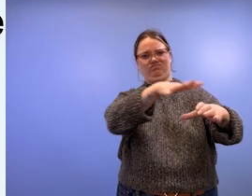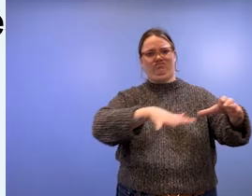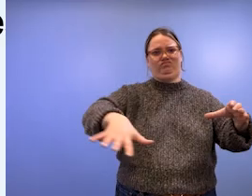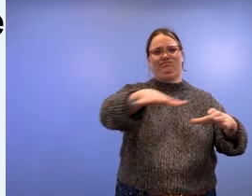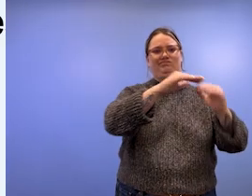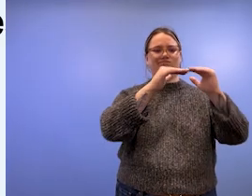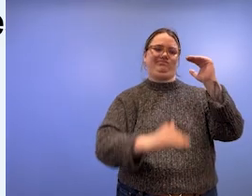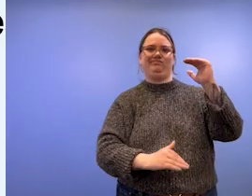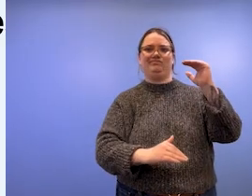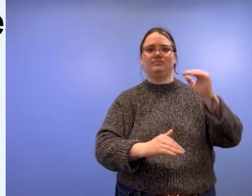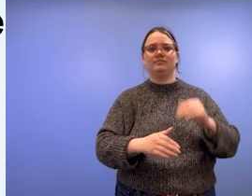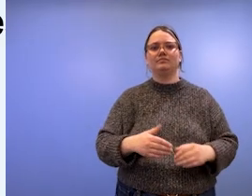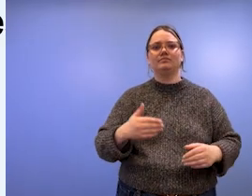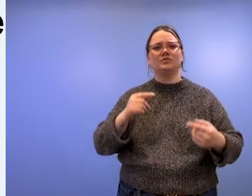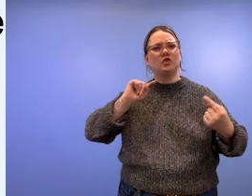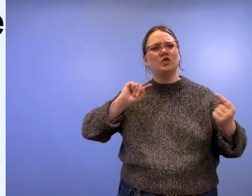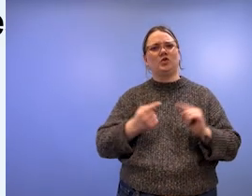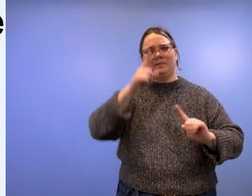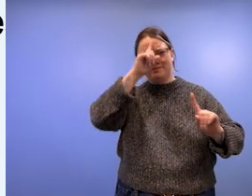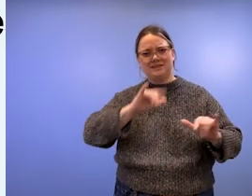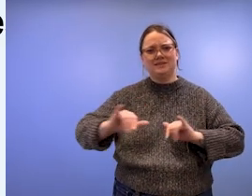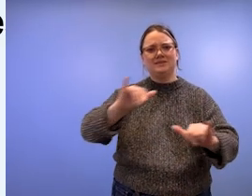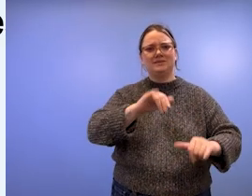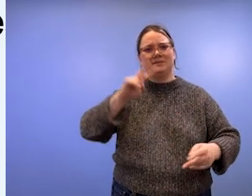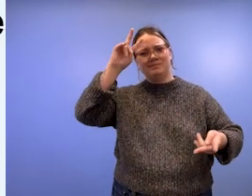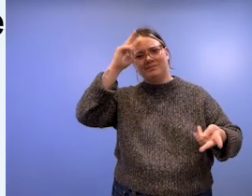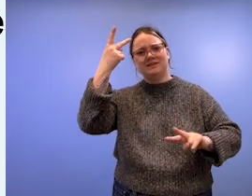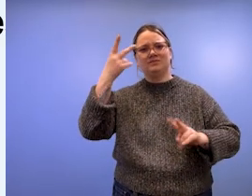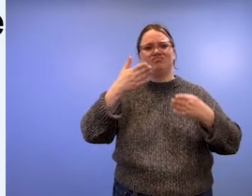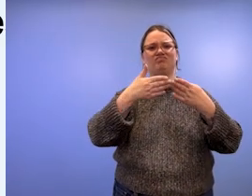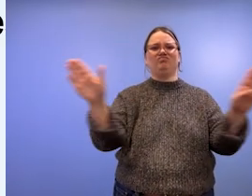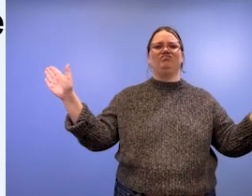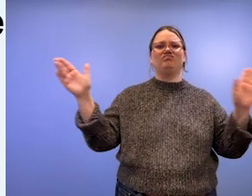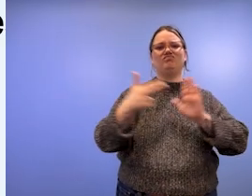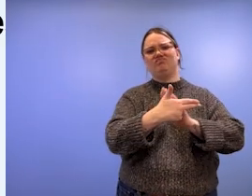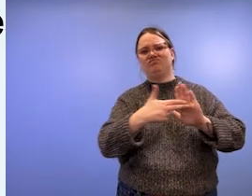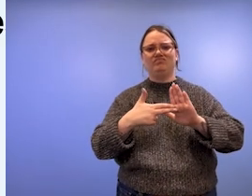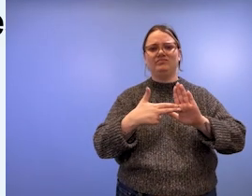including harmful stereotypes, misconceptions, and generalizations of people with disabilities.